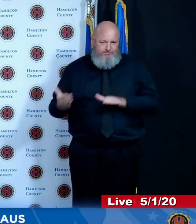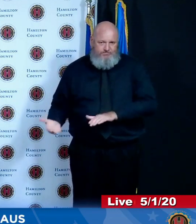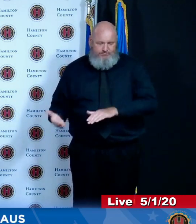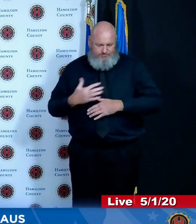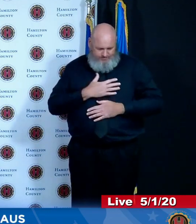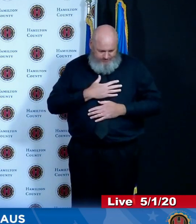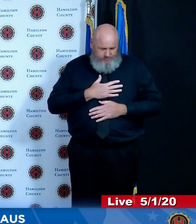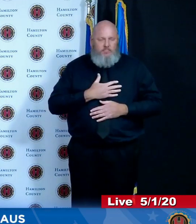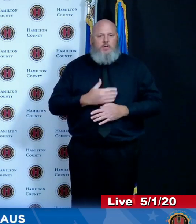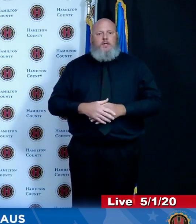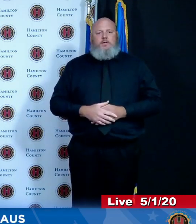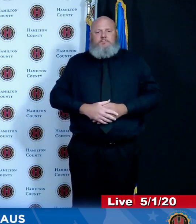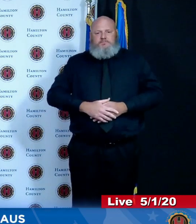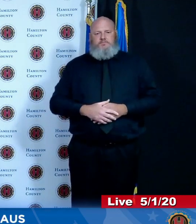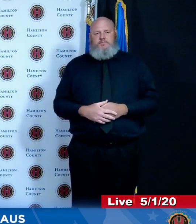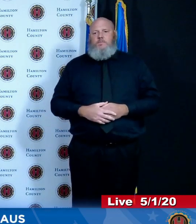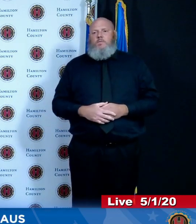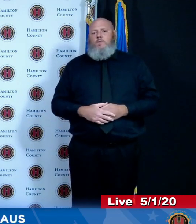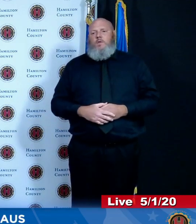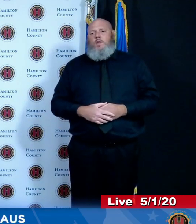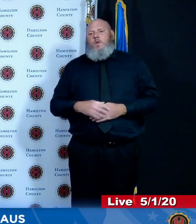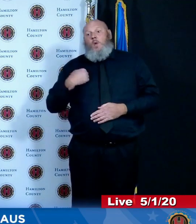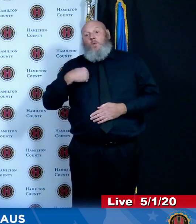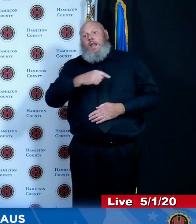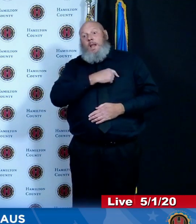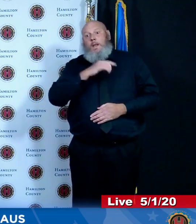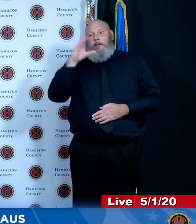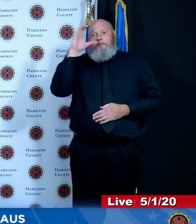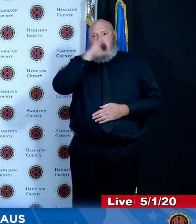happens when you skip a briefing in the middle of the week a lot has happened